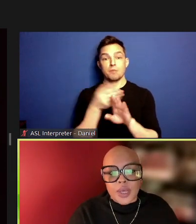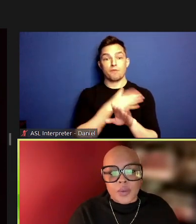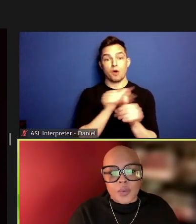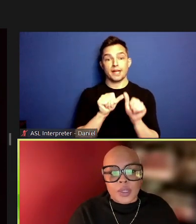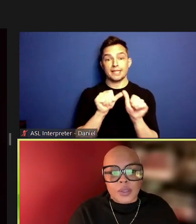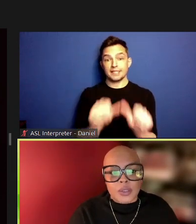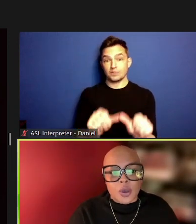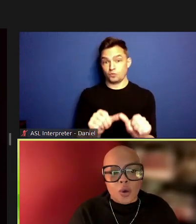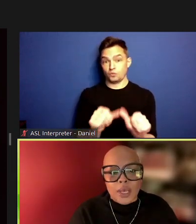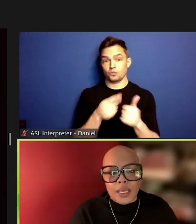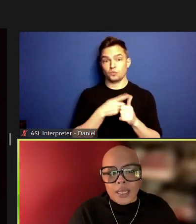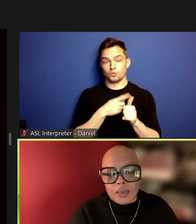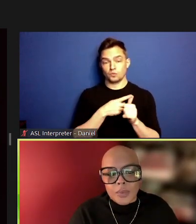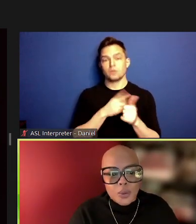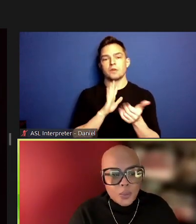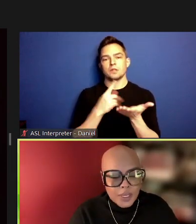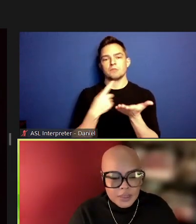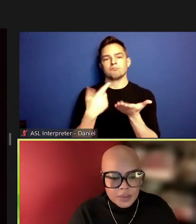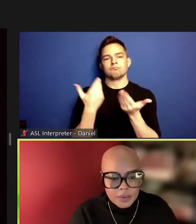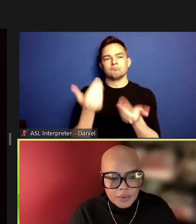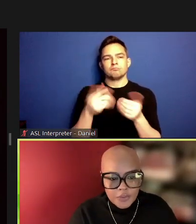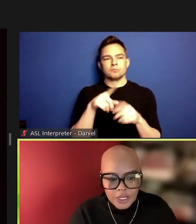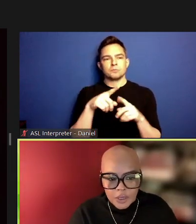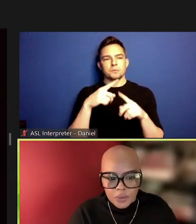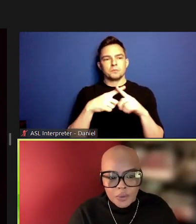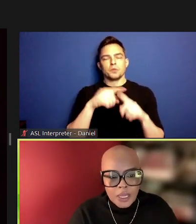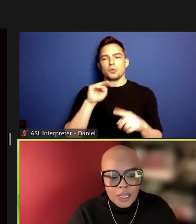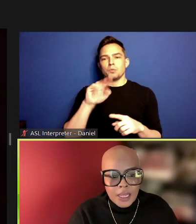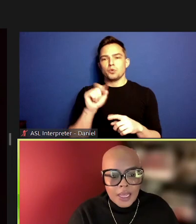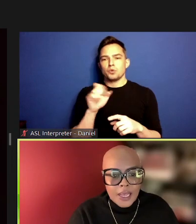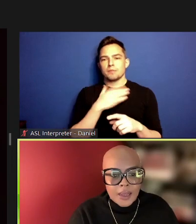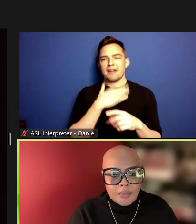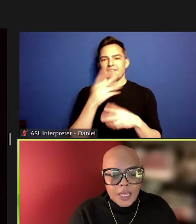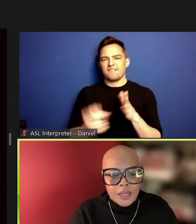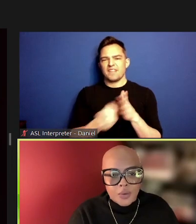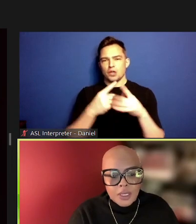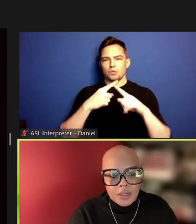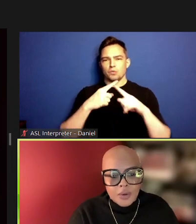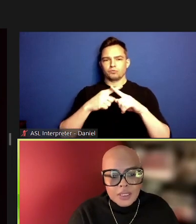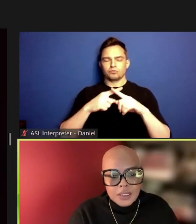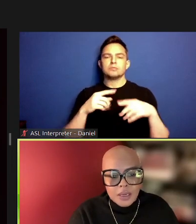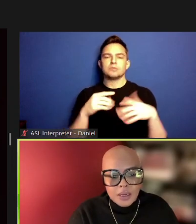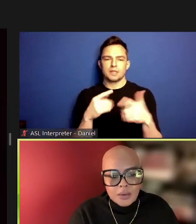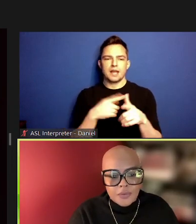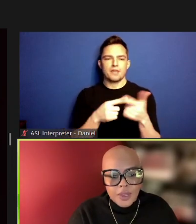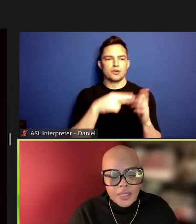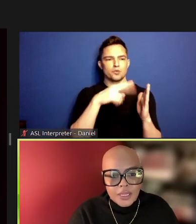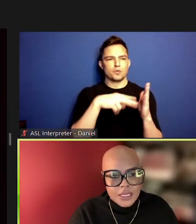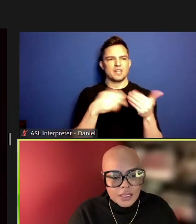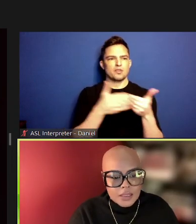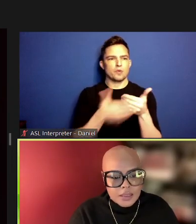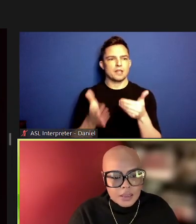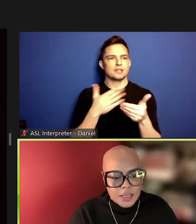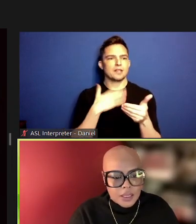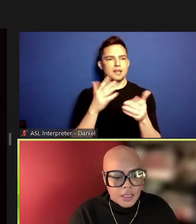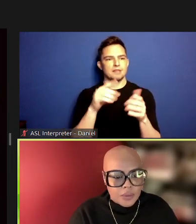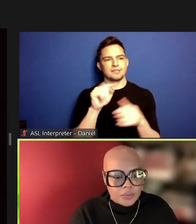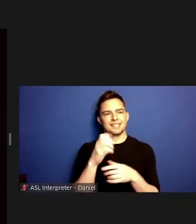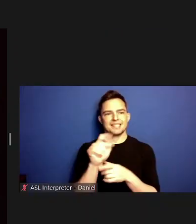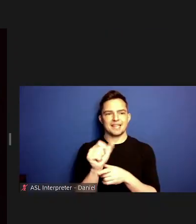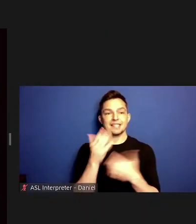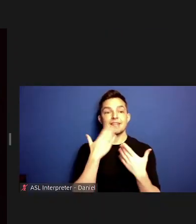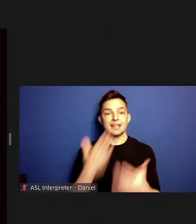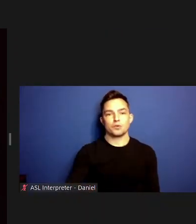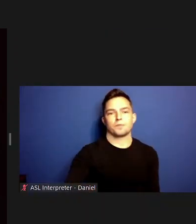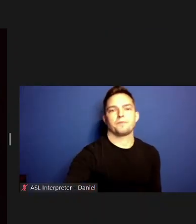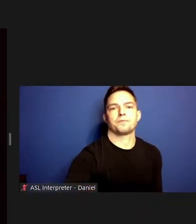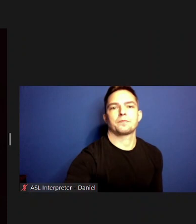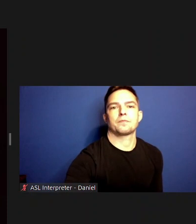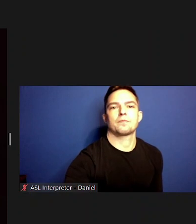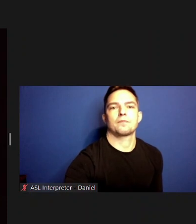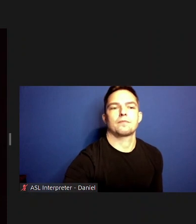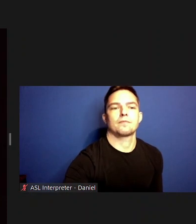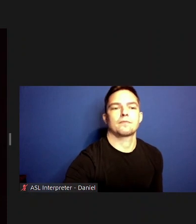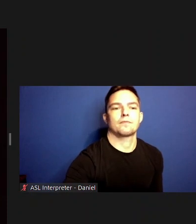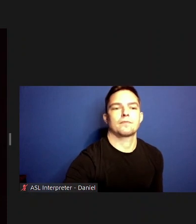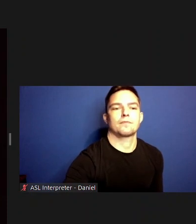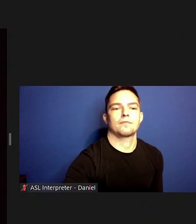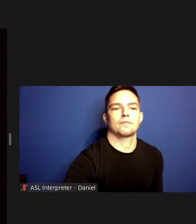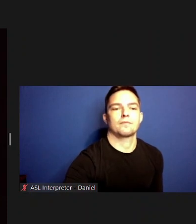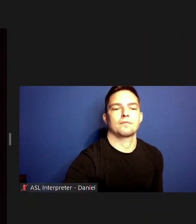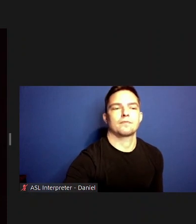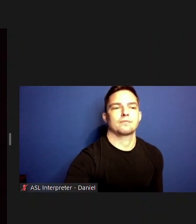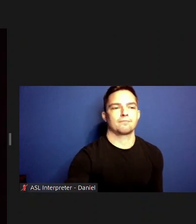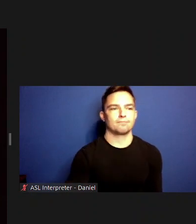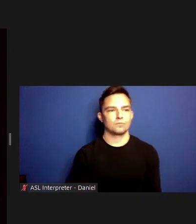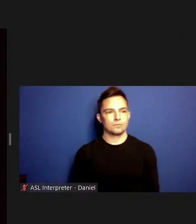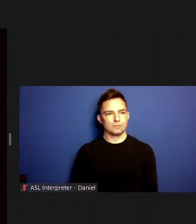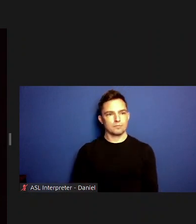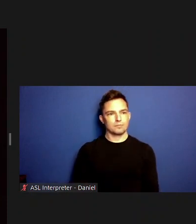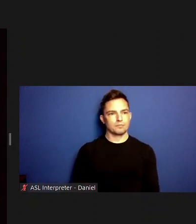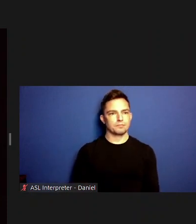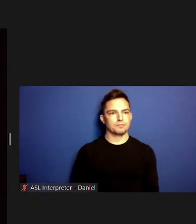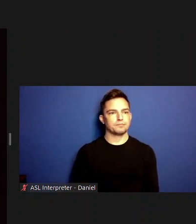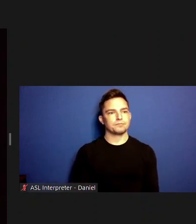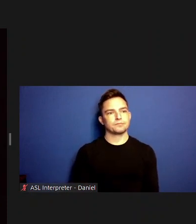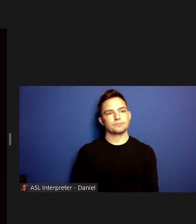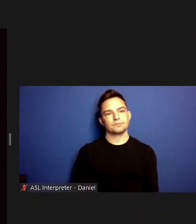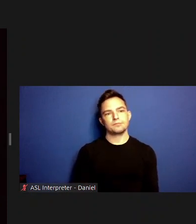I will go ahead and mute my video and read the rest of the text. Thank you. So I want